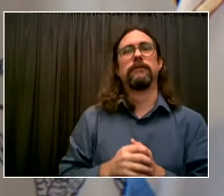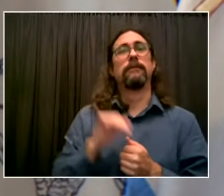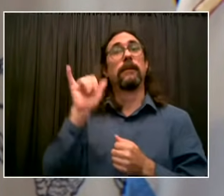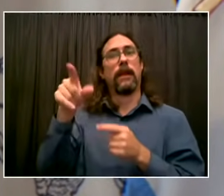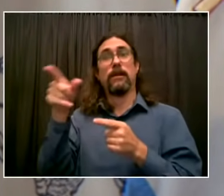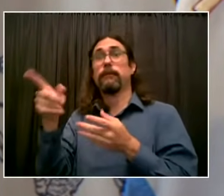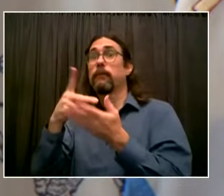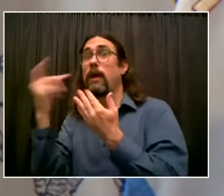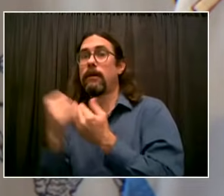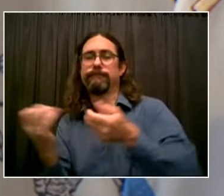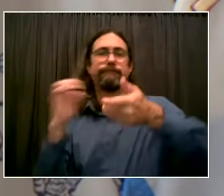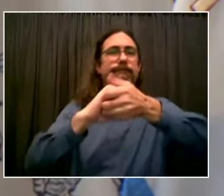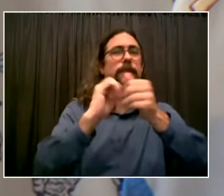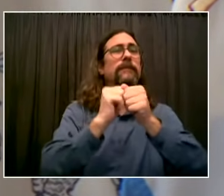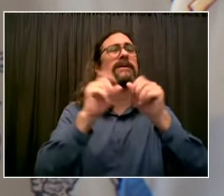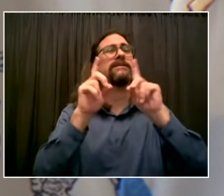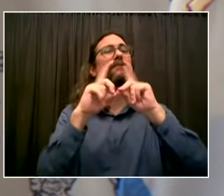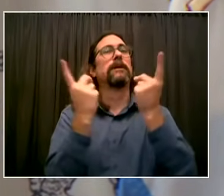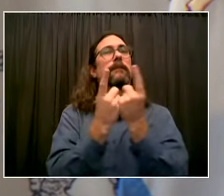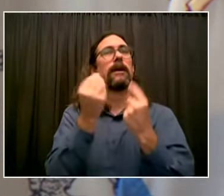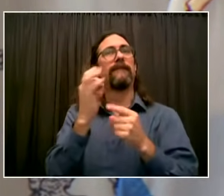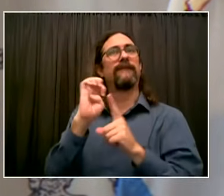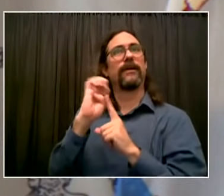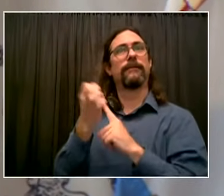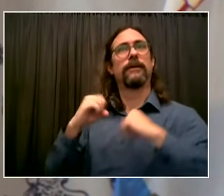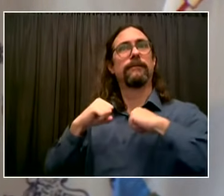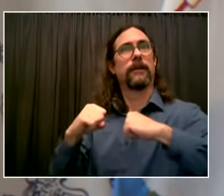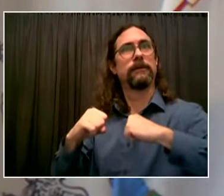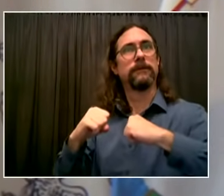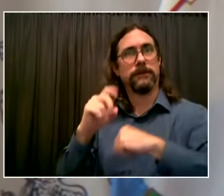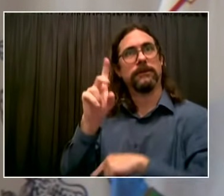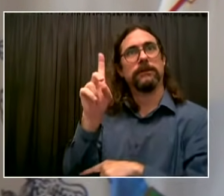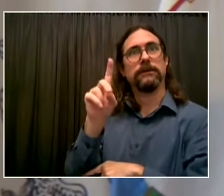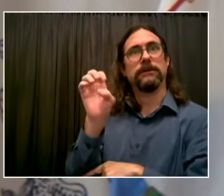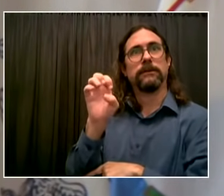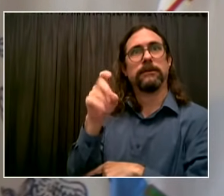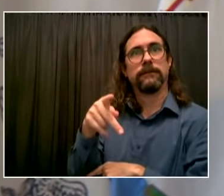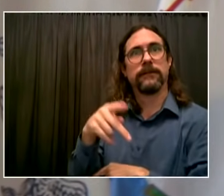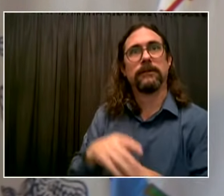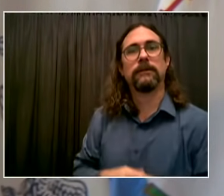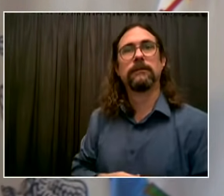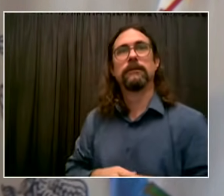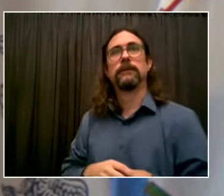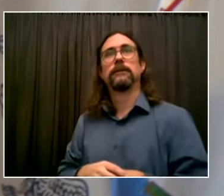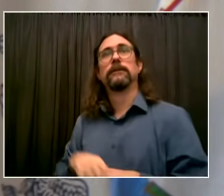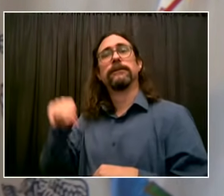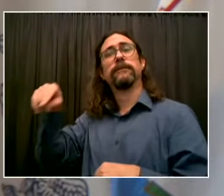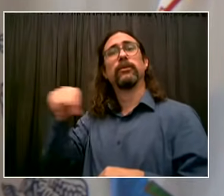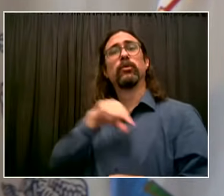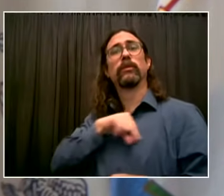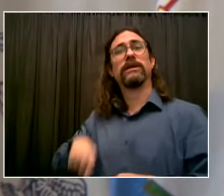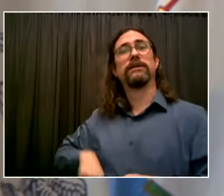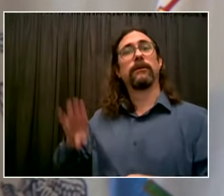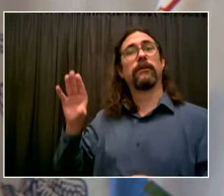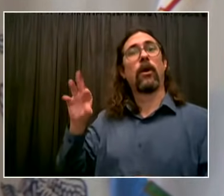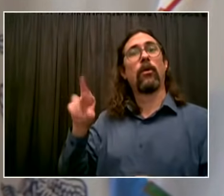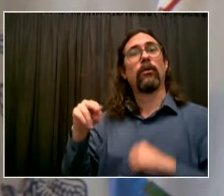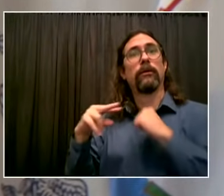GETTING PEOPLE OUT OF THEIR CARS. THE INVESTMENT IN QUEENSBORO IS REDEGNSIED, WHICH